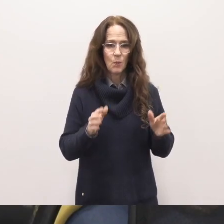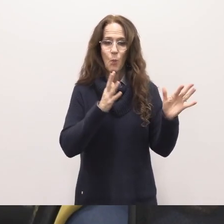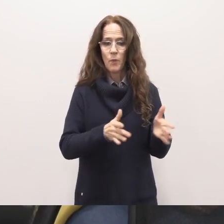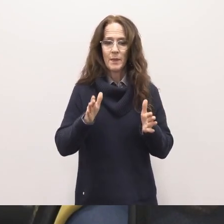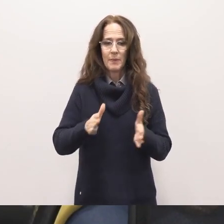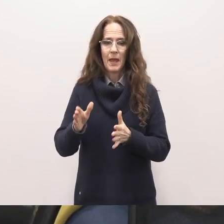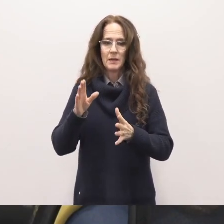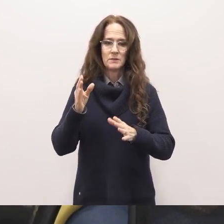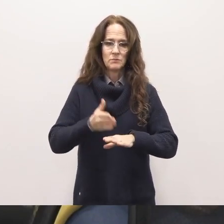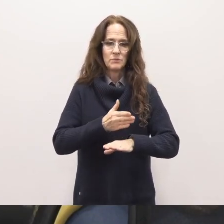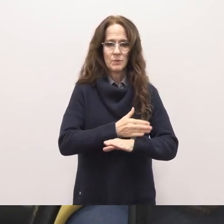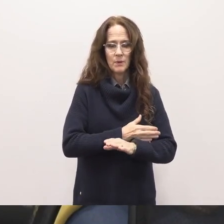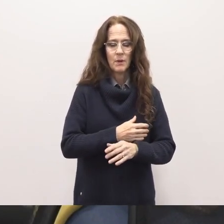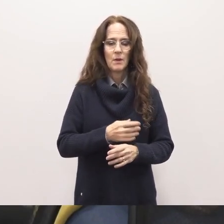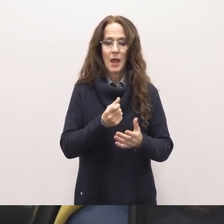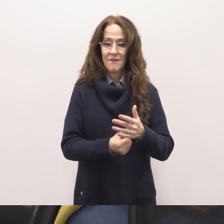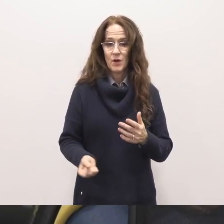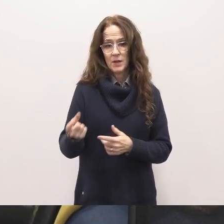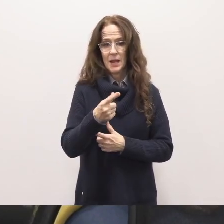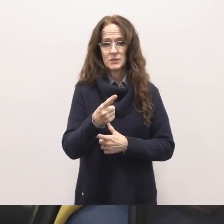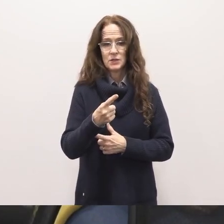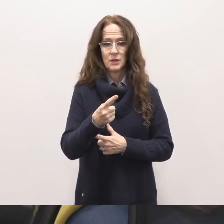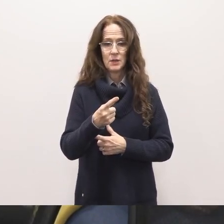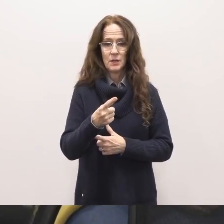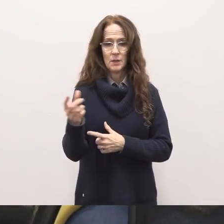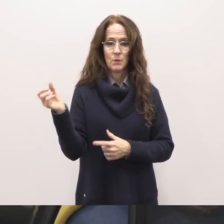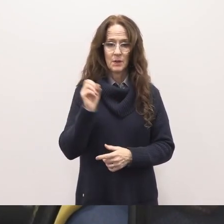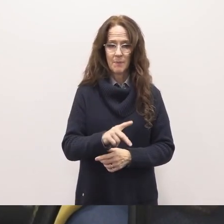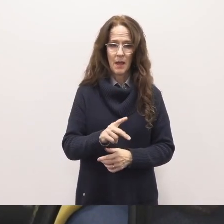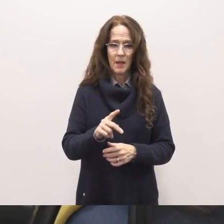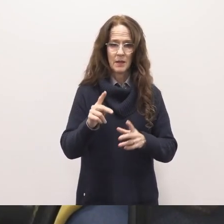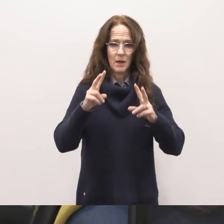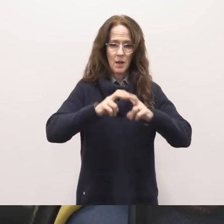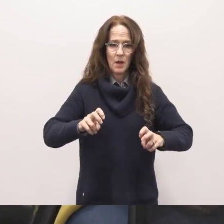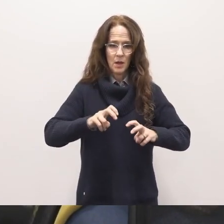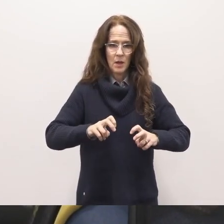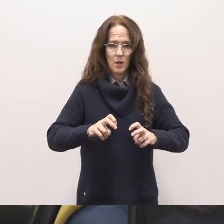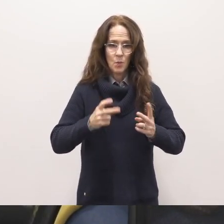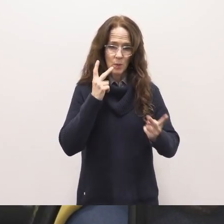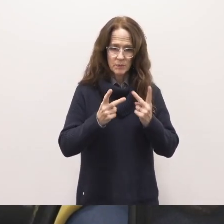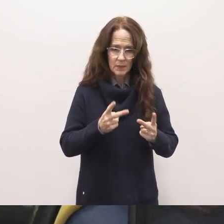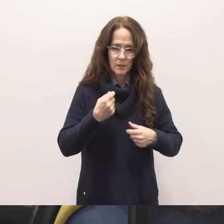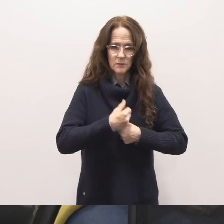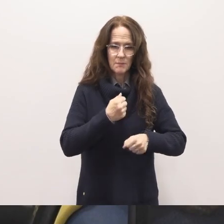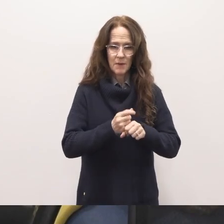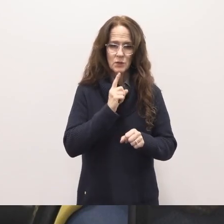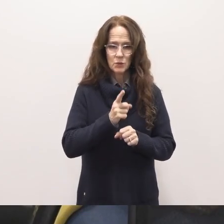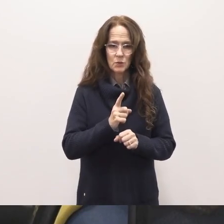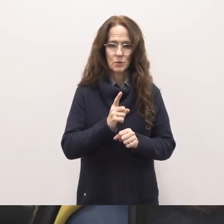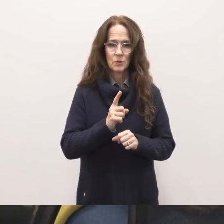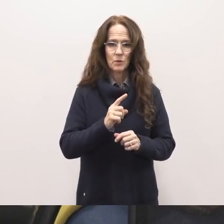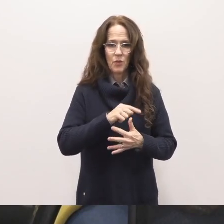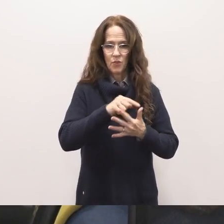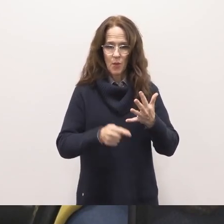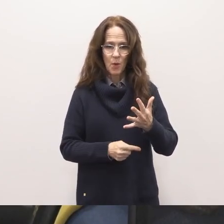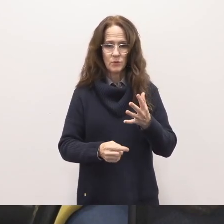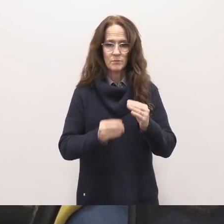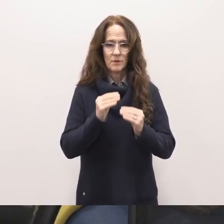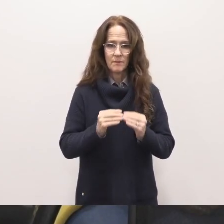And then of course next year, when we come back to audit, we will revisit to make sure that those things have been corrected or do we have a recurring finding.